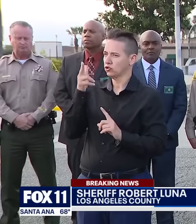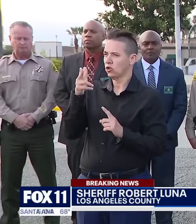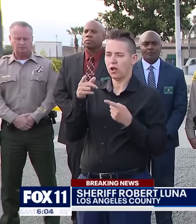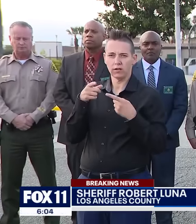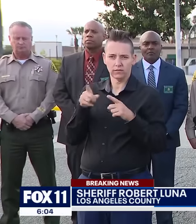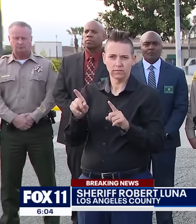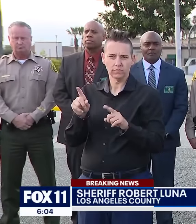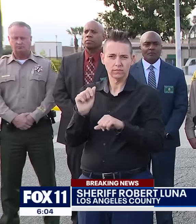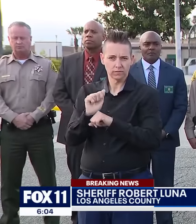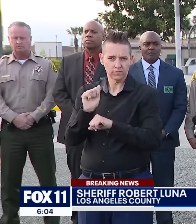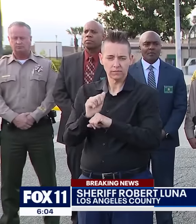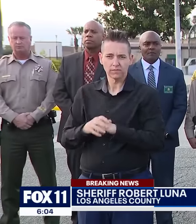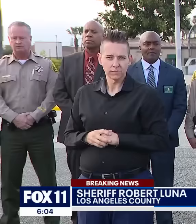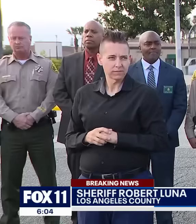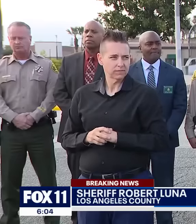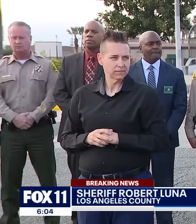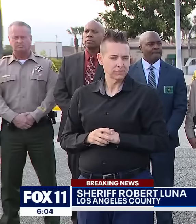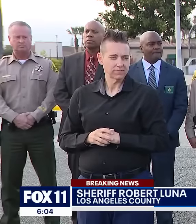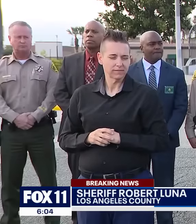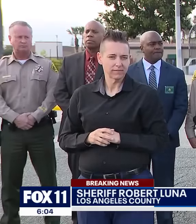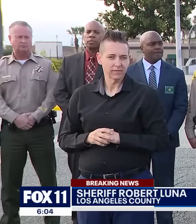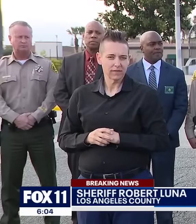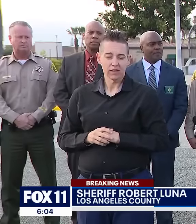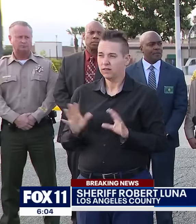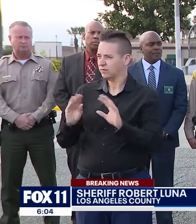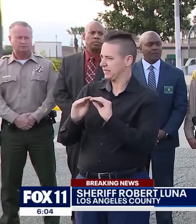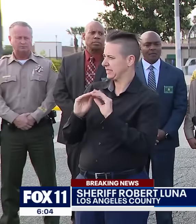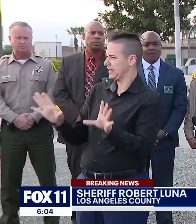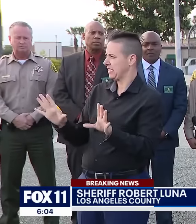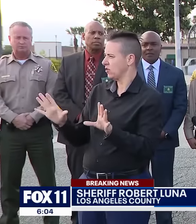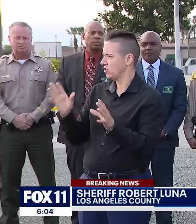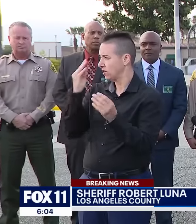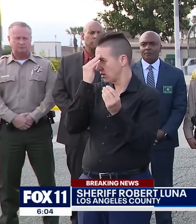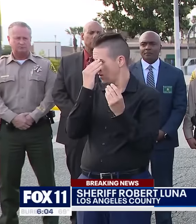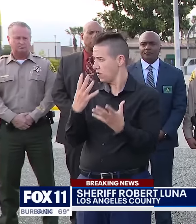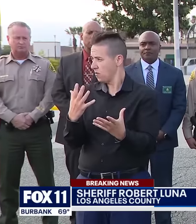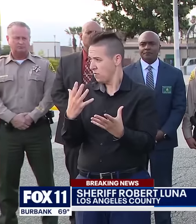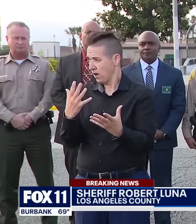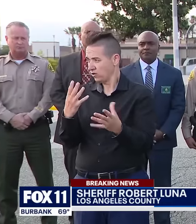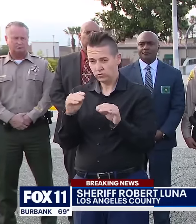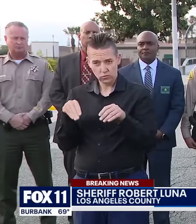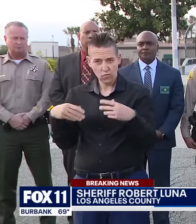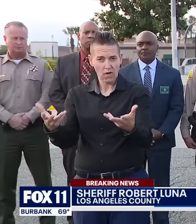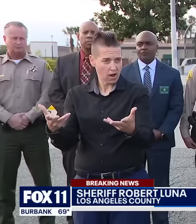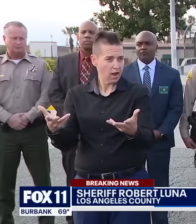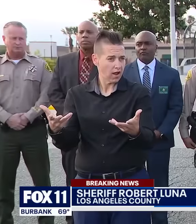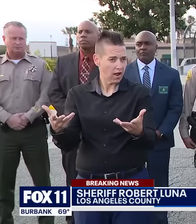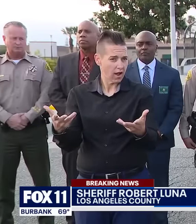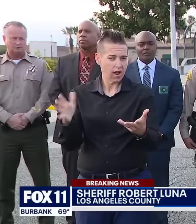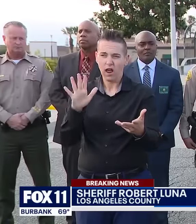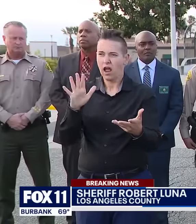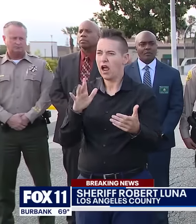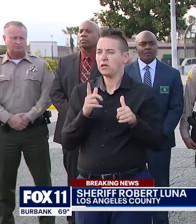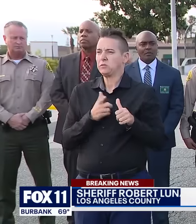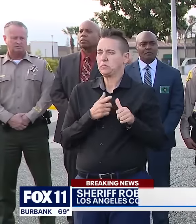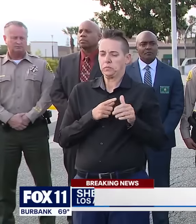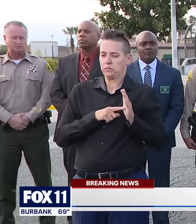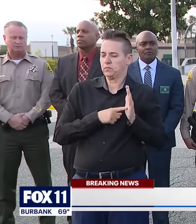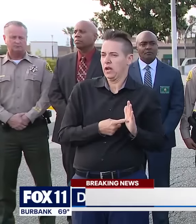hear me, and it sounds like you can. I'm here to brief you on the details regarding our Los